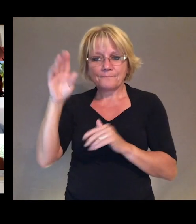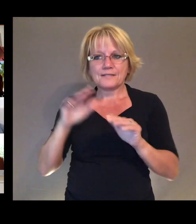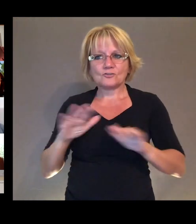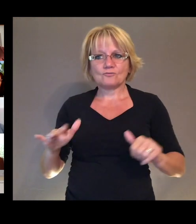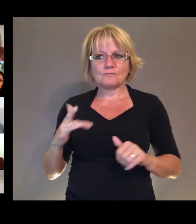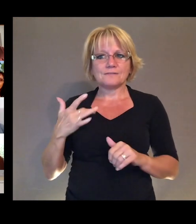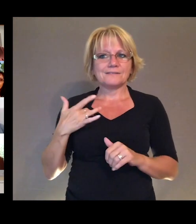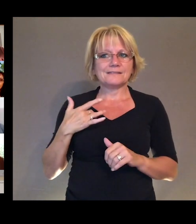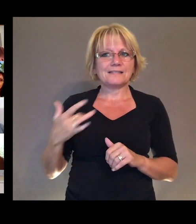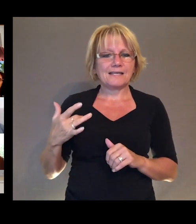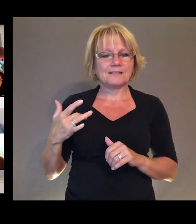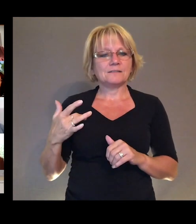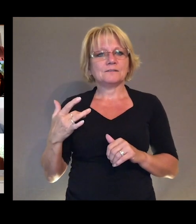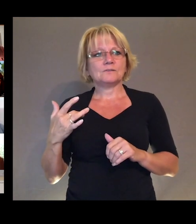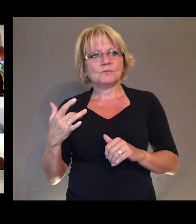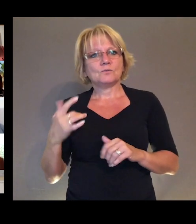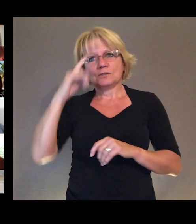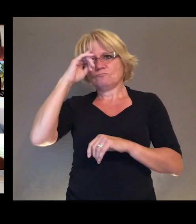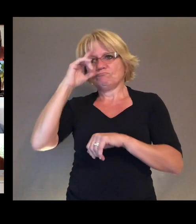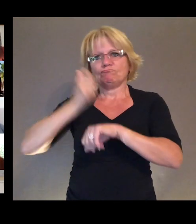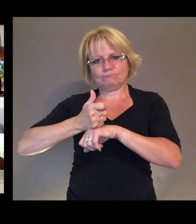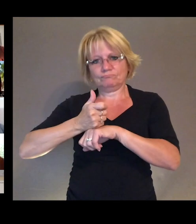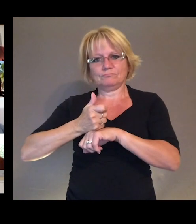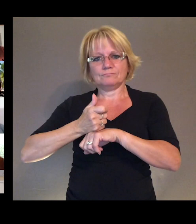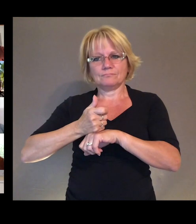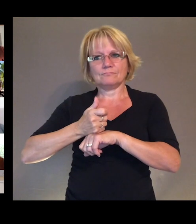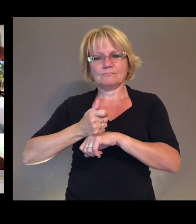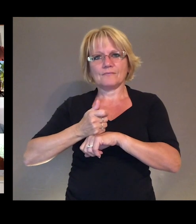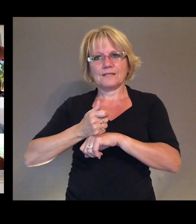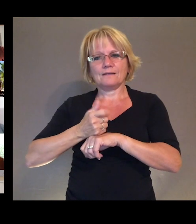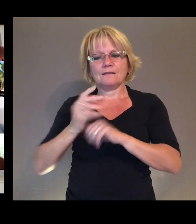they have racial attitudes that remain the same. But before age nine,